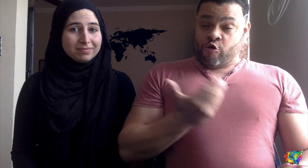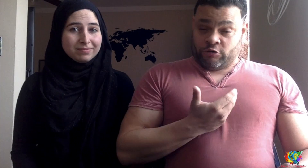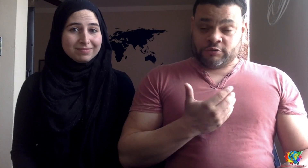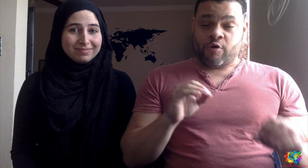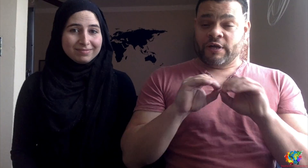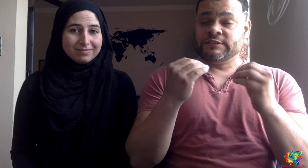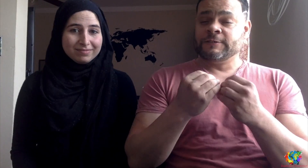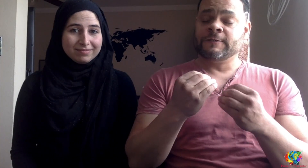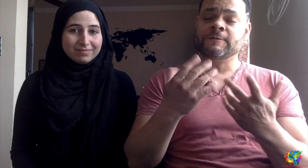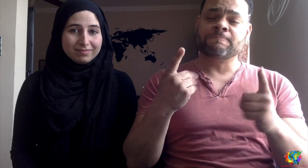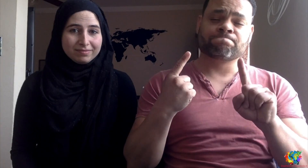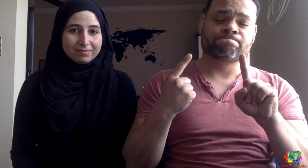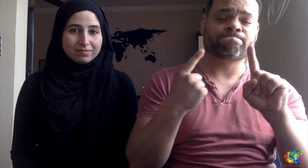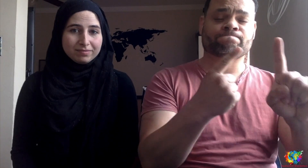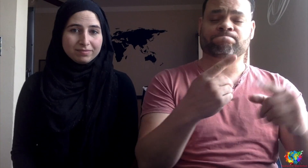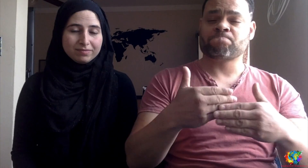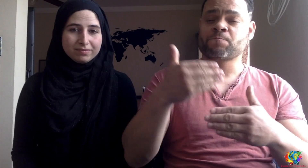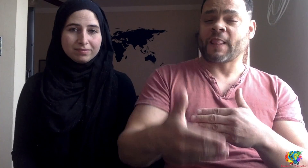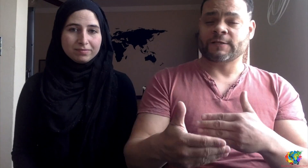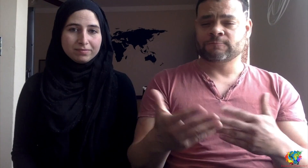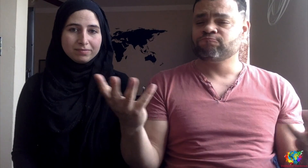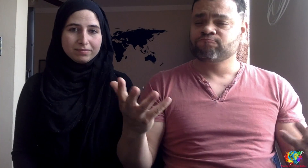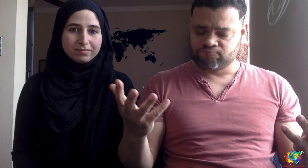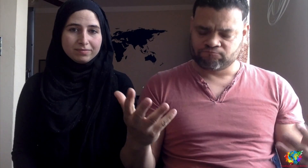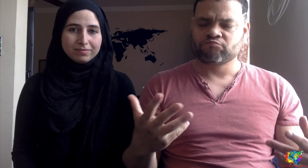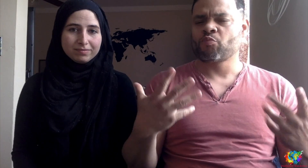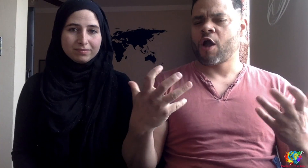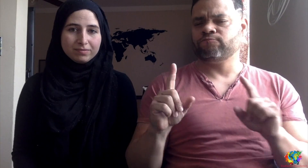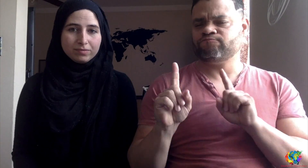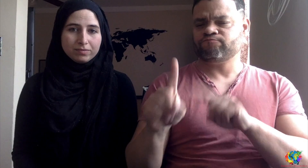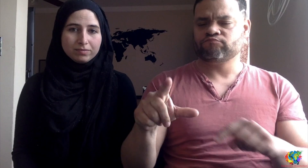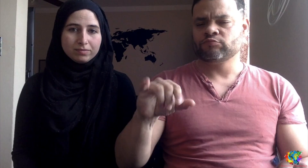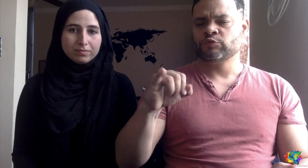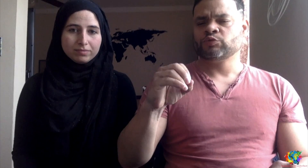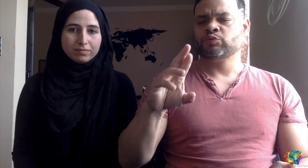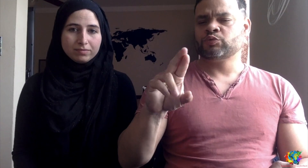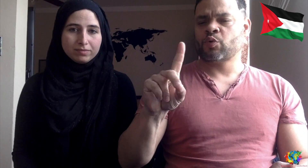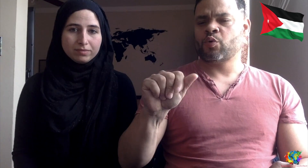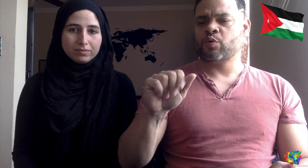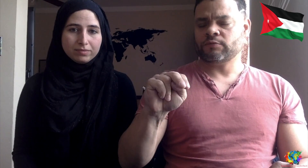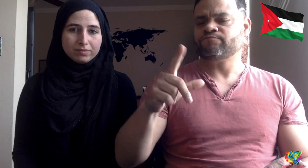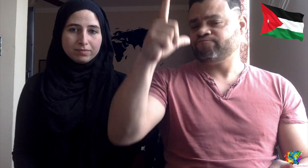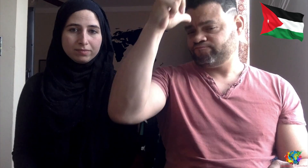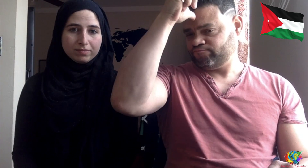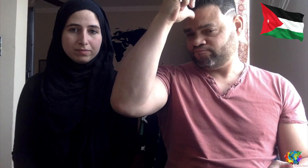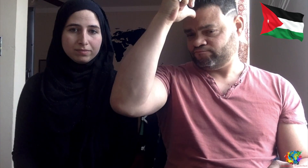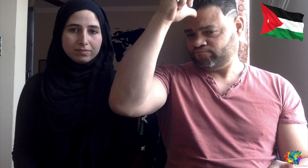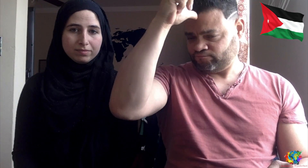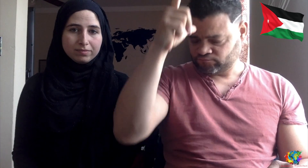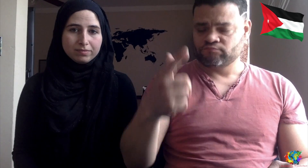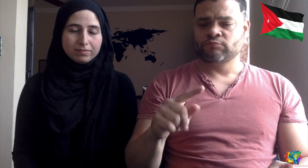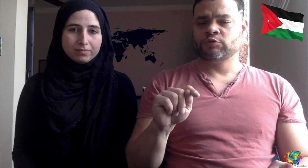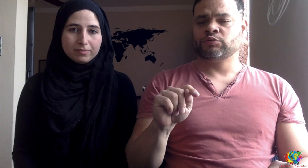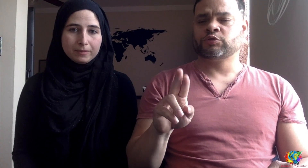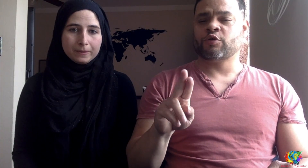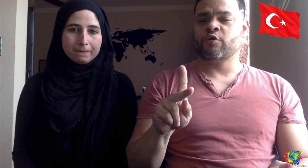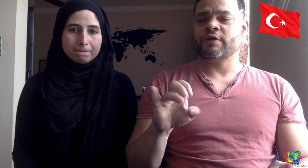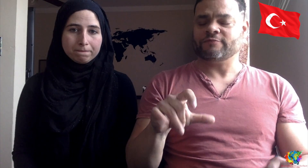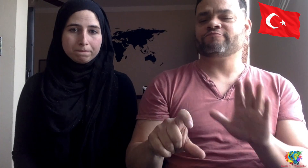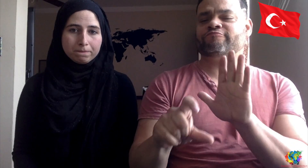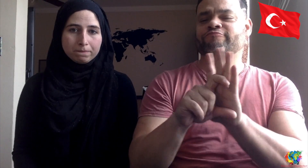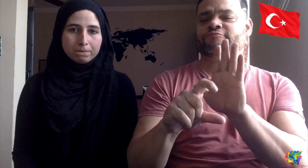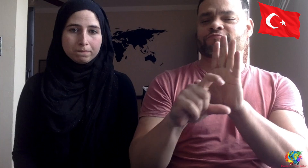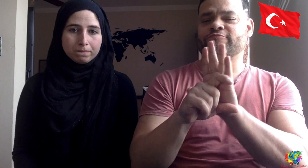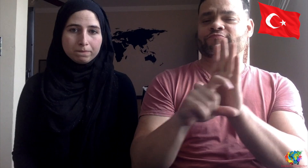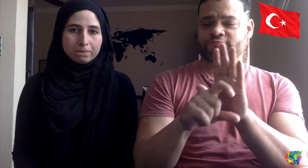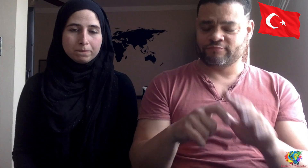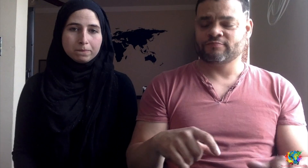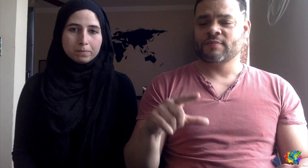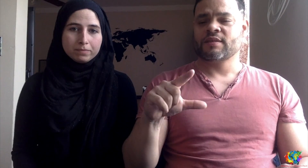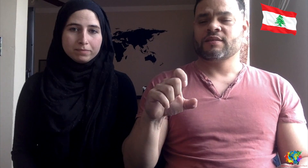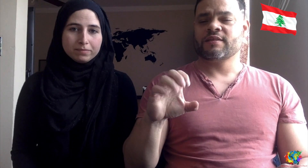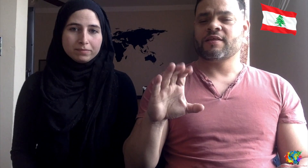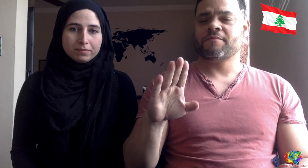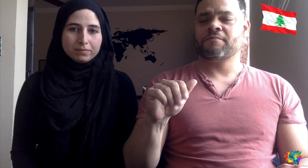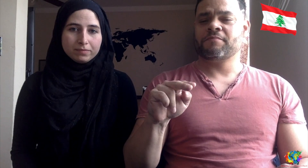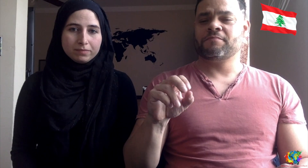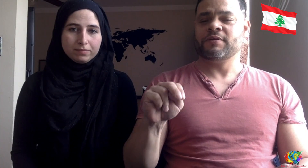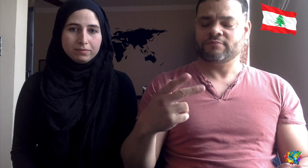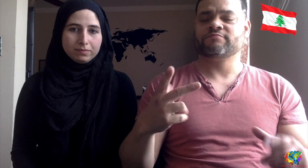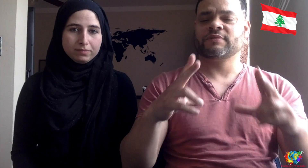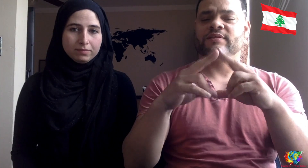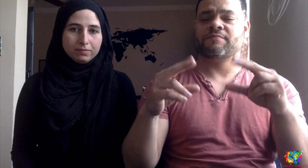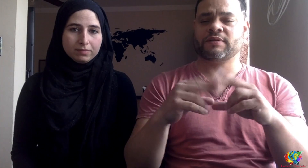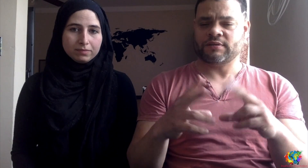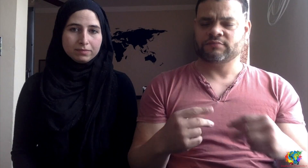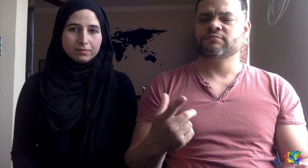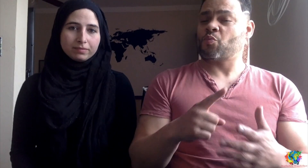Gregory: Our organization's next plans are go to Jordan, Turkey and Lebanon.